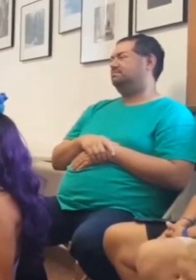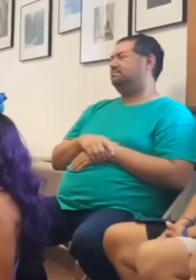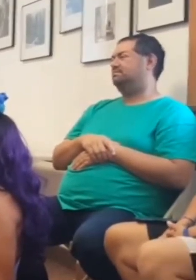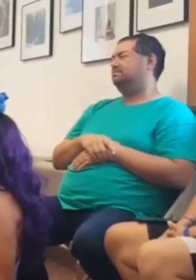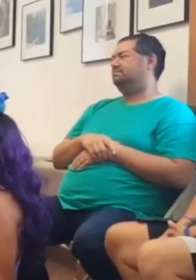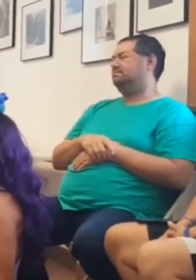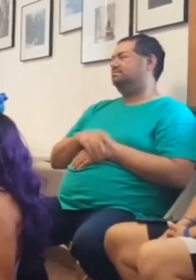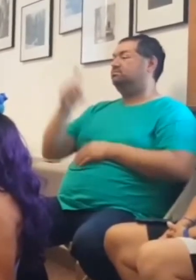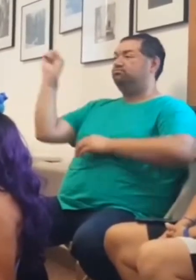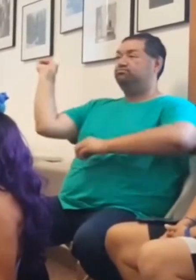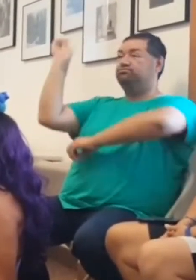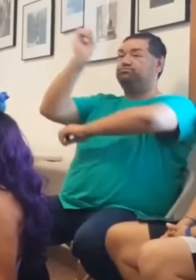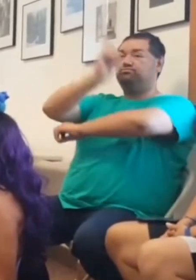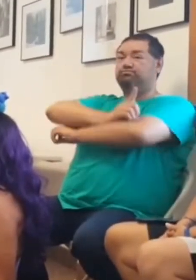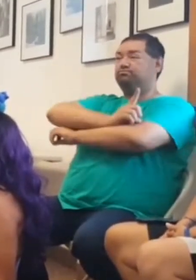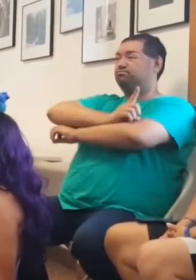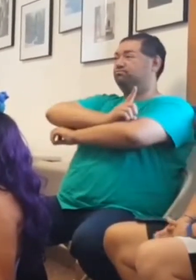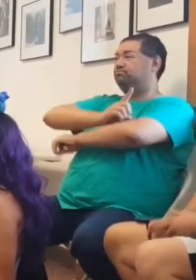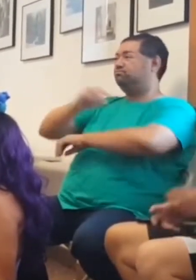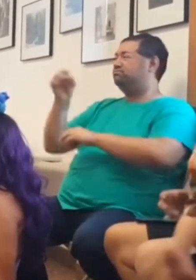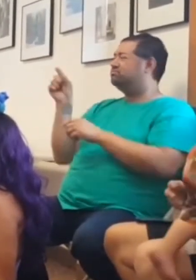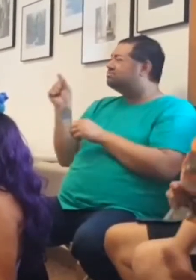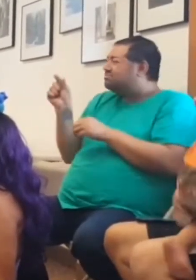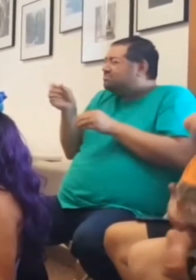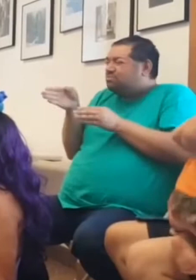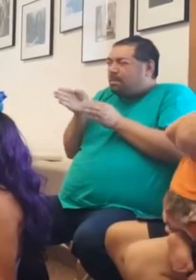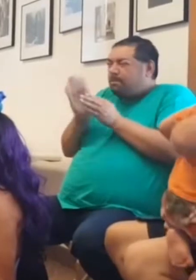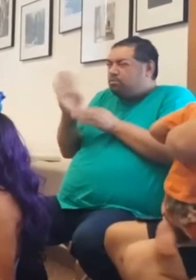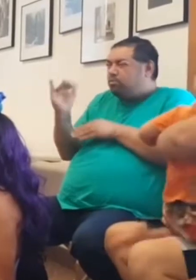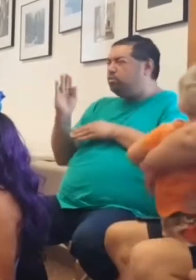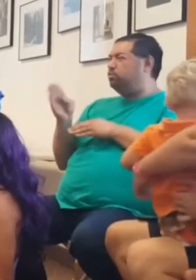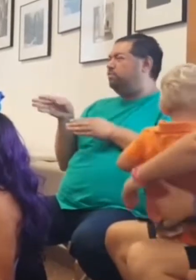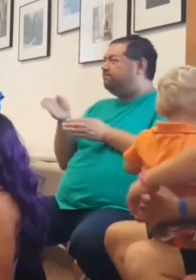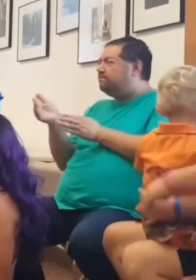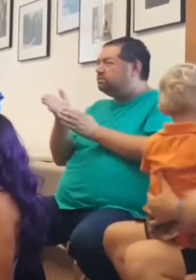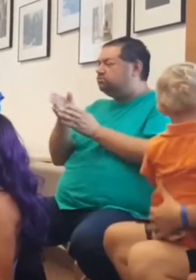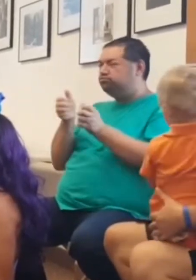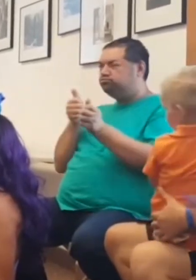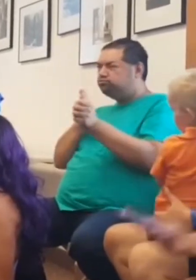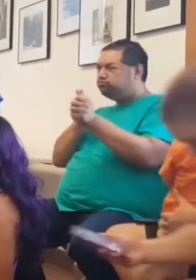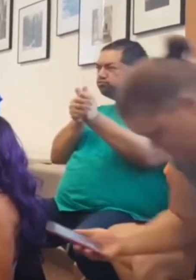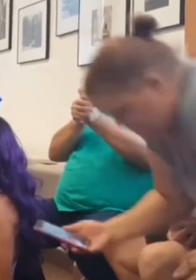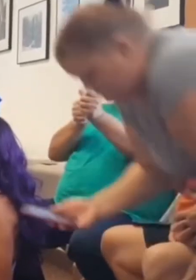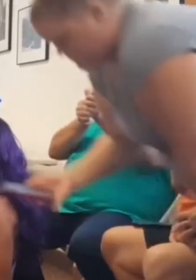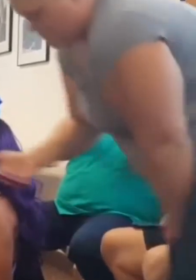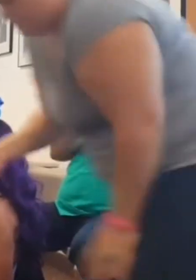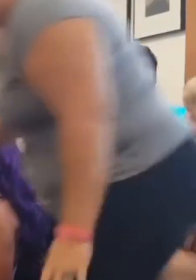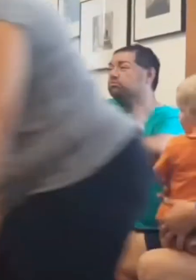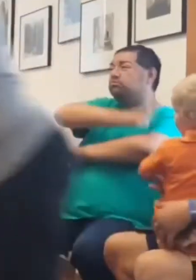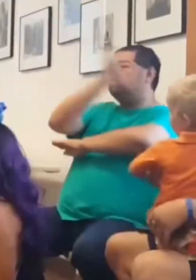One day, a little blue fish followed after him. "Rainbow fish," he called.